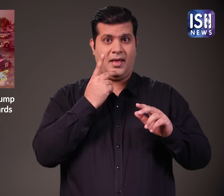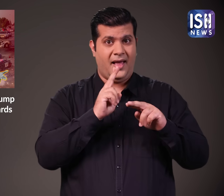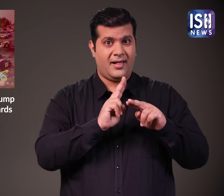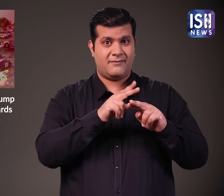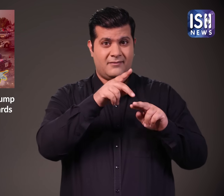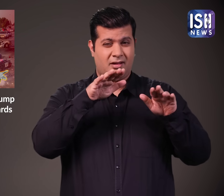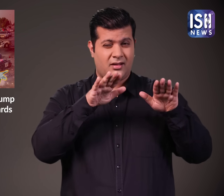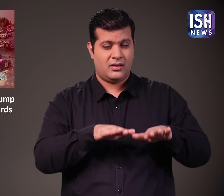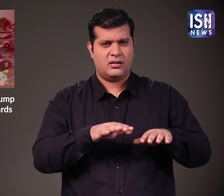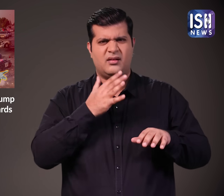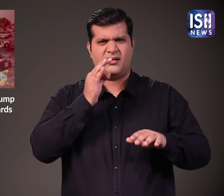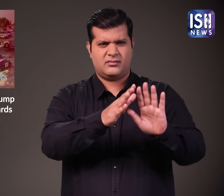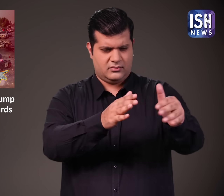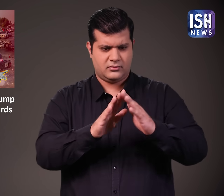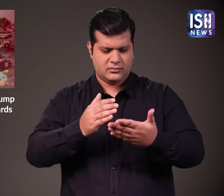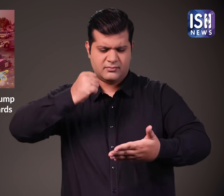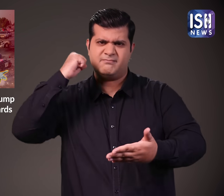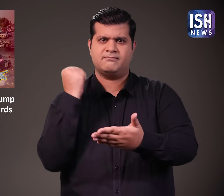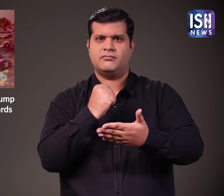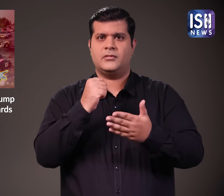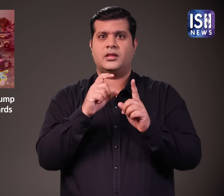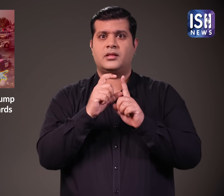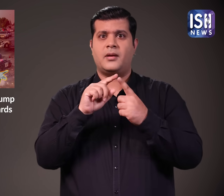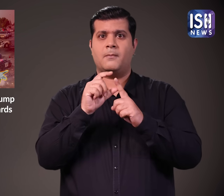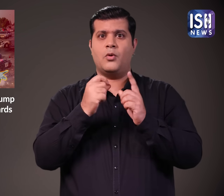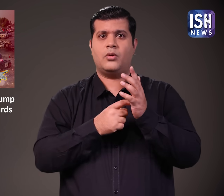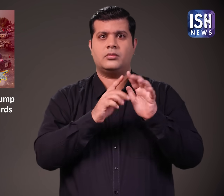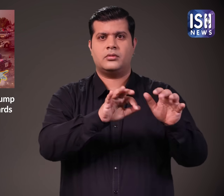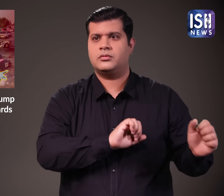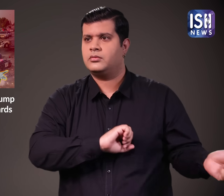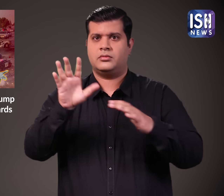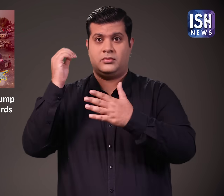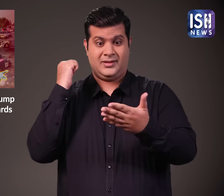Had he stayed longer, he would have been immediately deported!